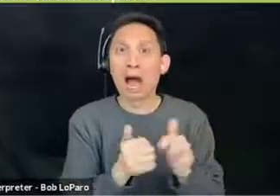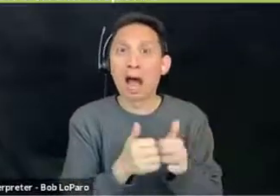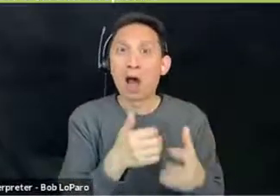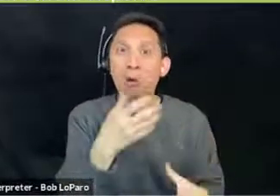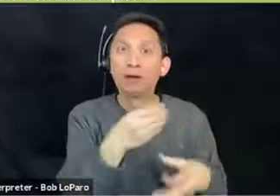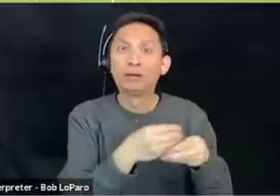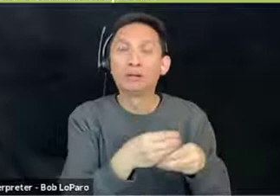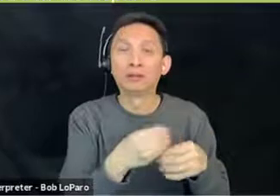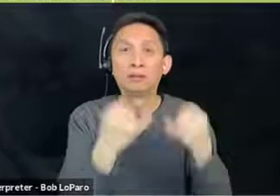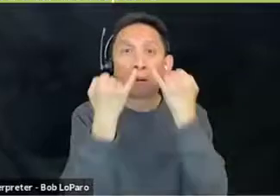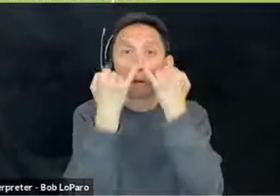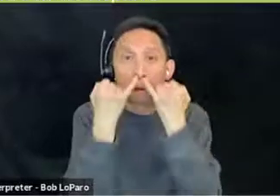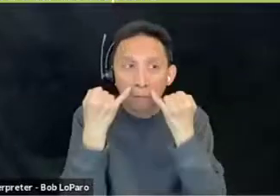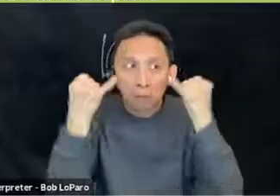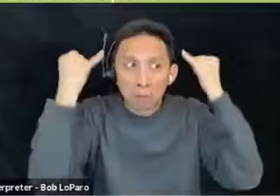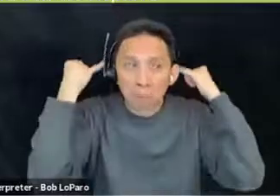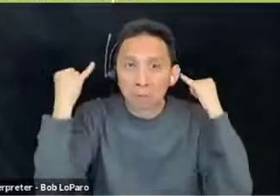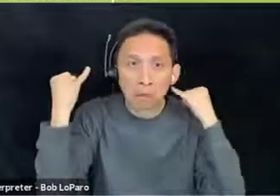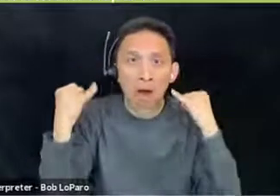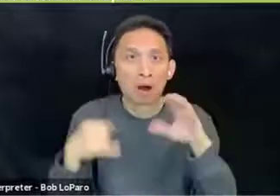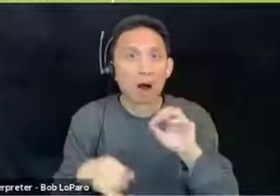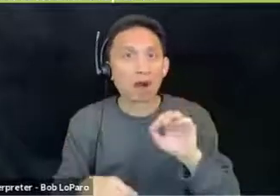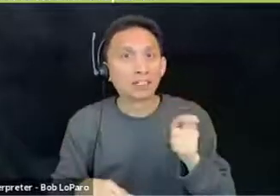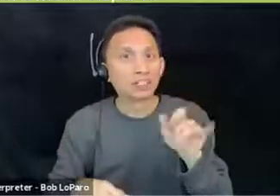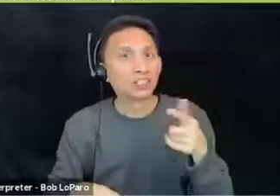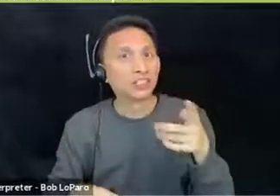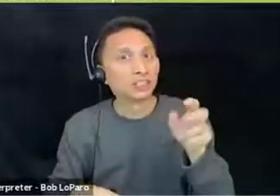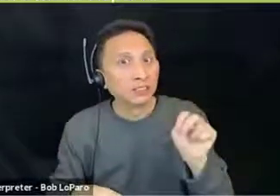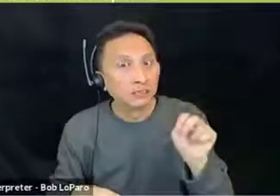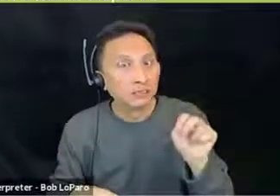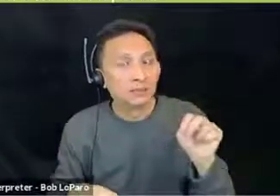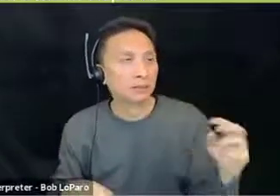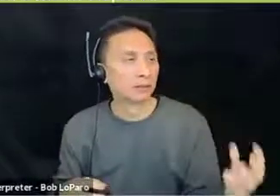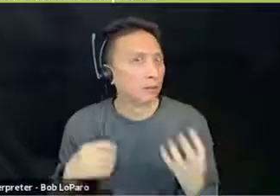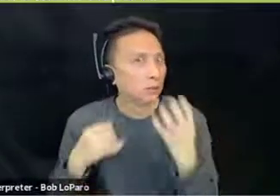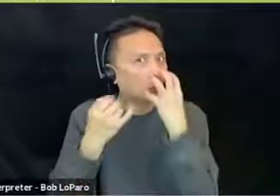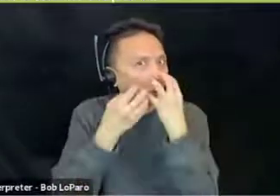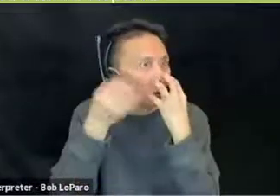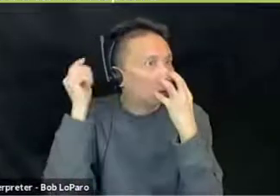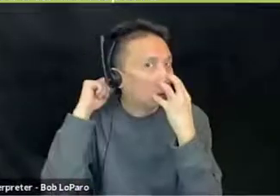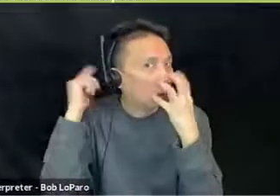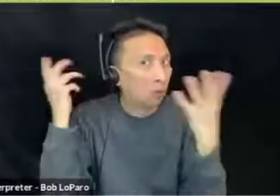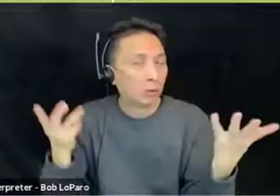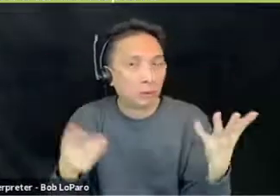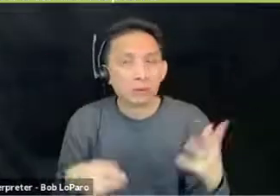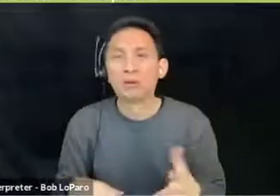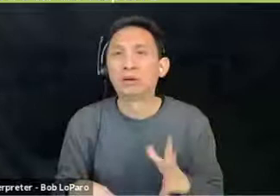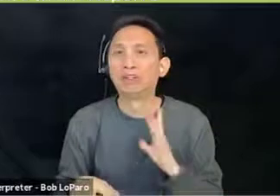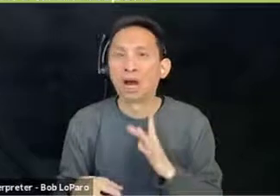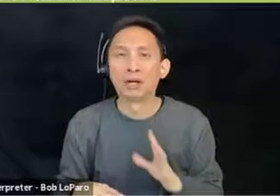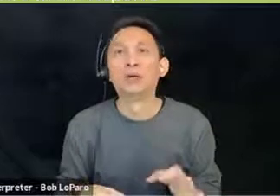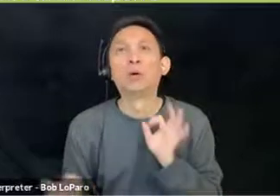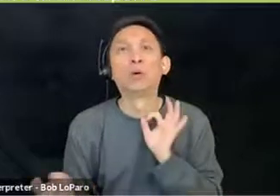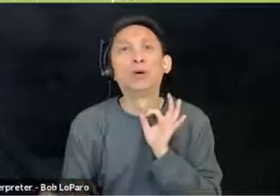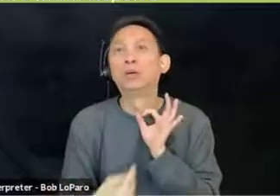with oxygen support, with support of a vent or trach vent.